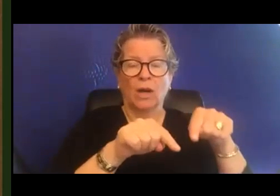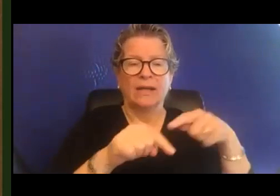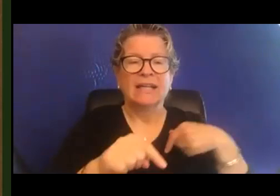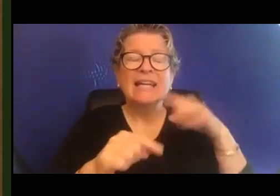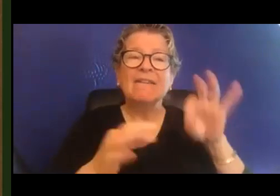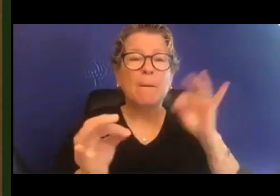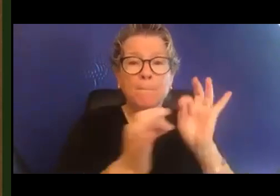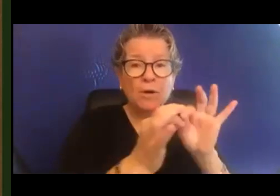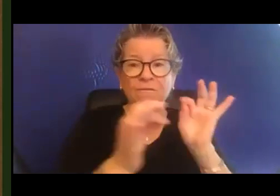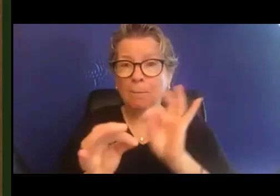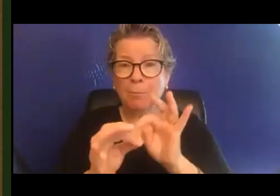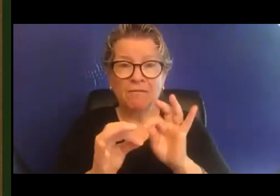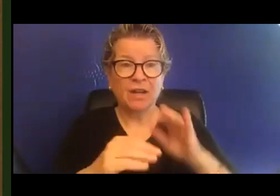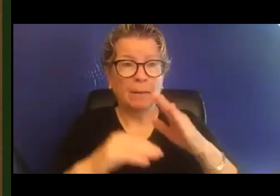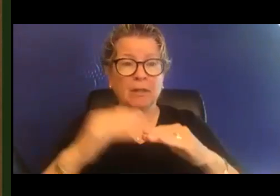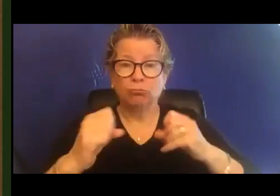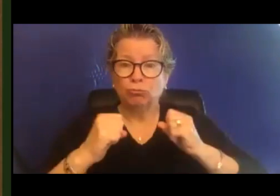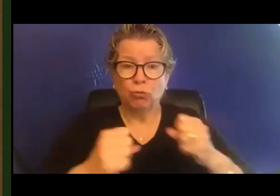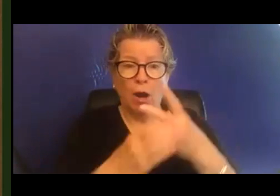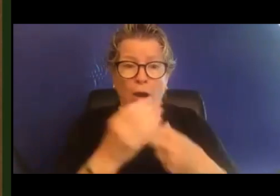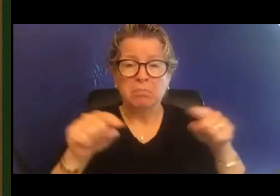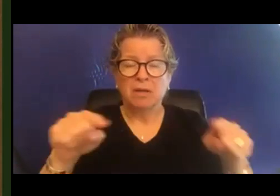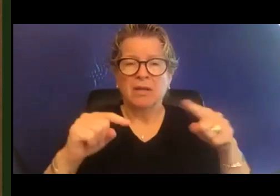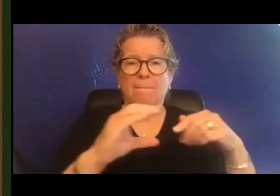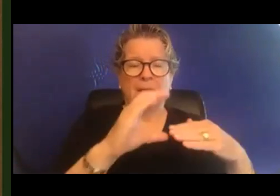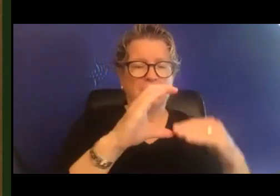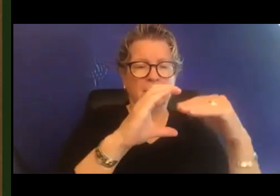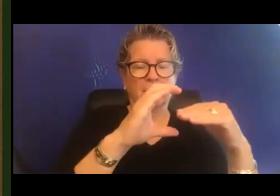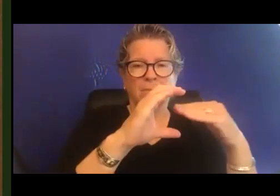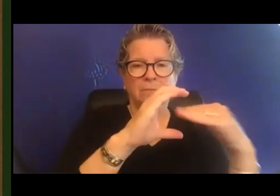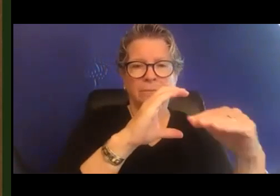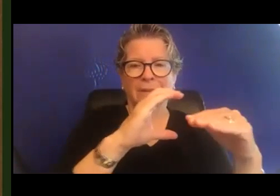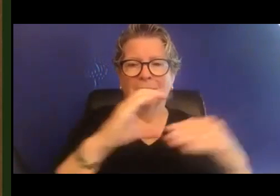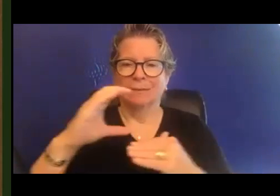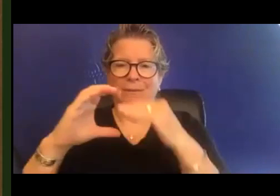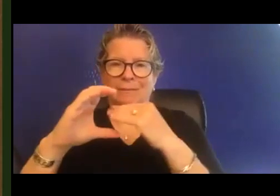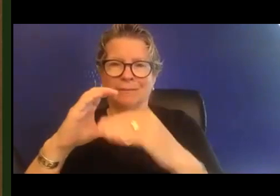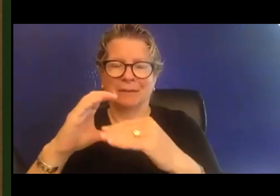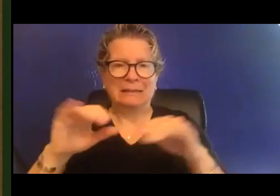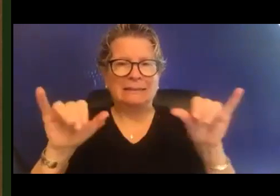same flow in dry weather and in big storms. However, with the pipes not maintained well when they can